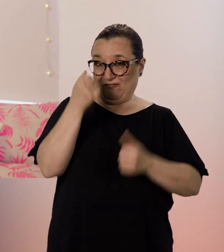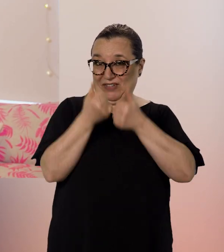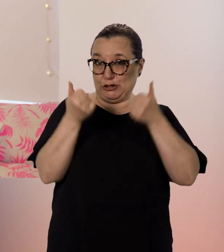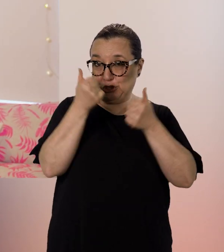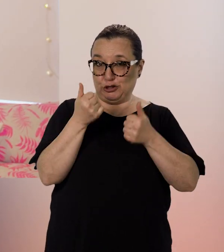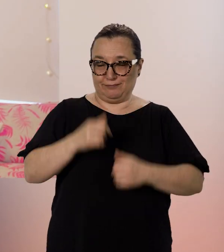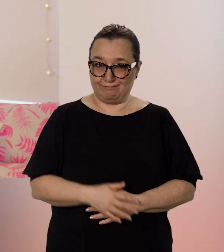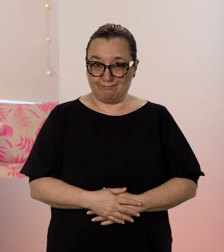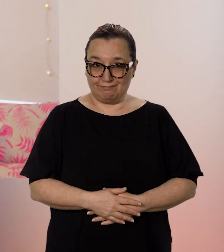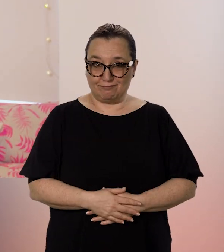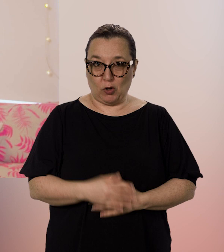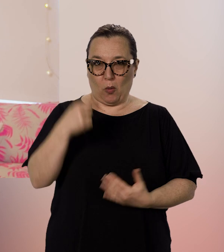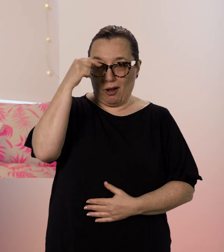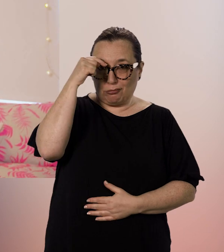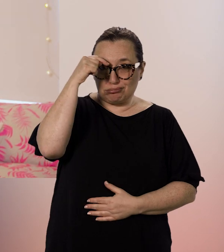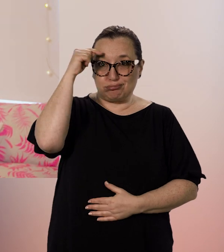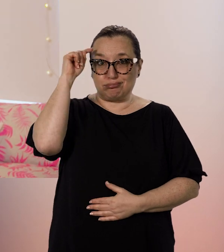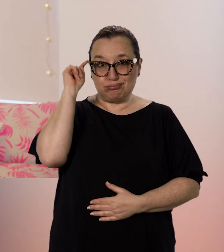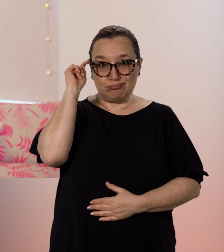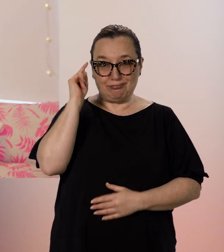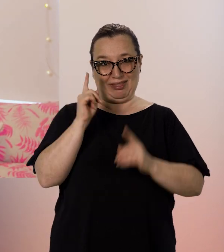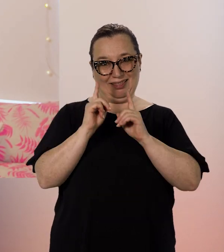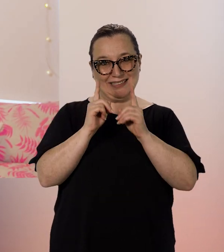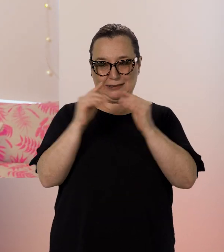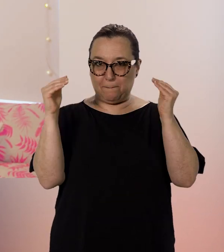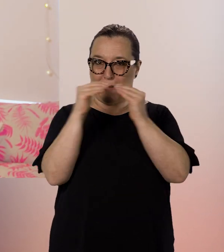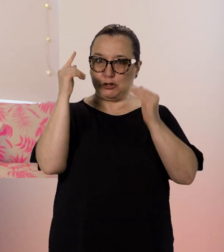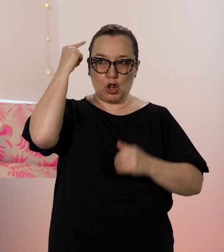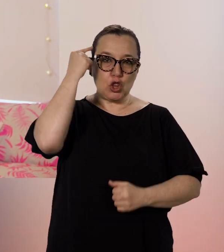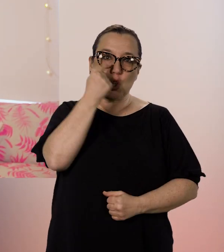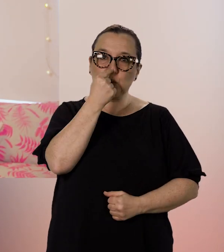to arch. My last point is going to be where the brow will finish. So I want this to be